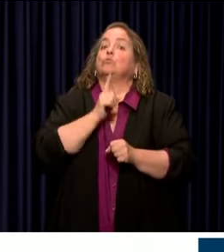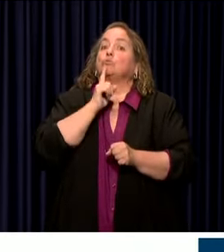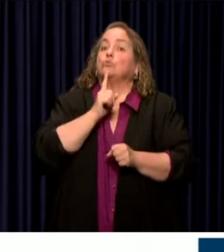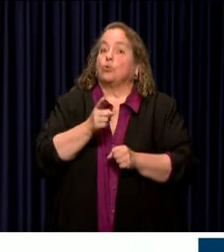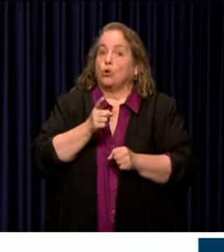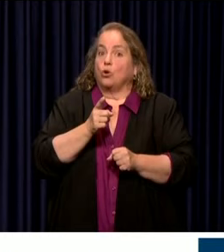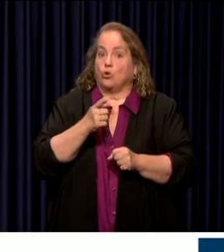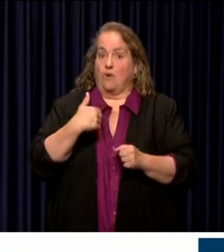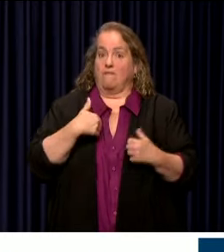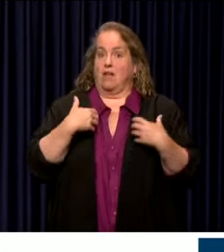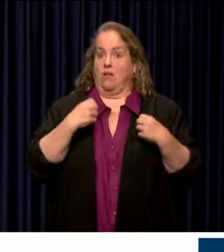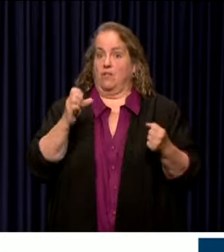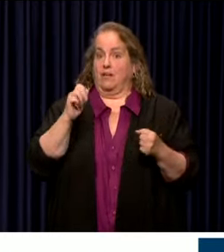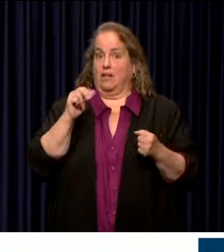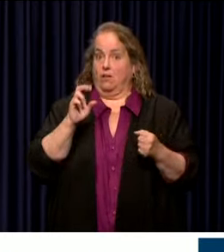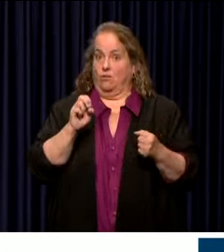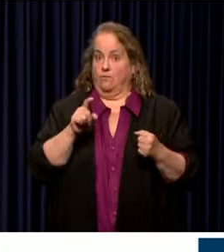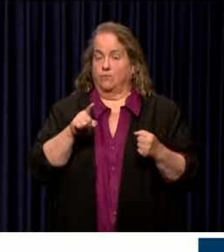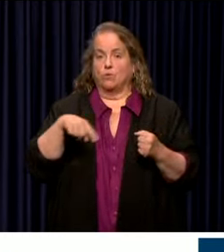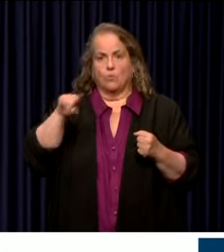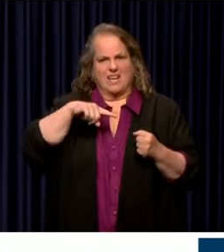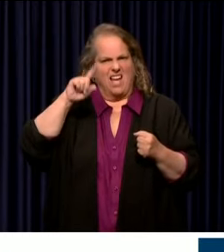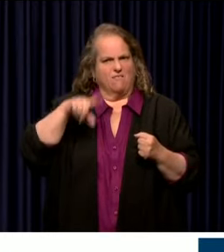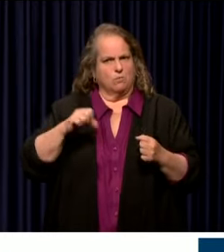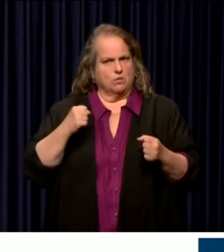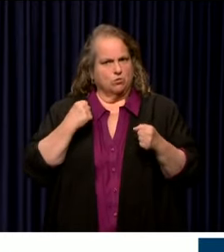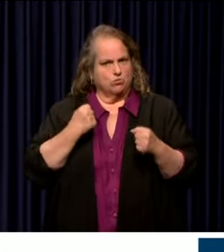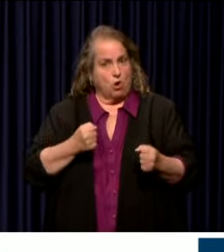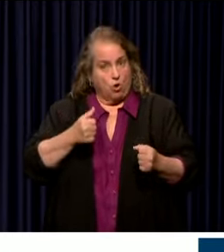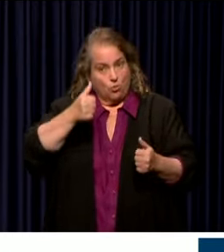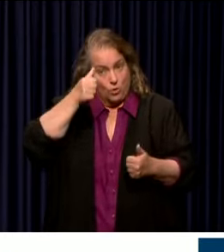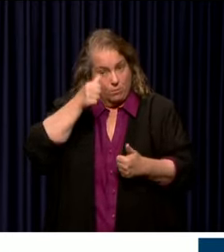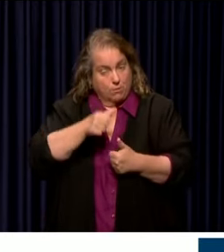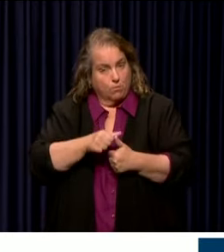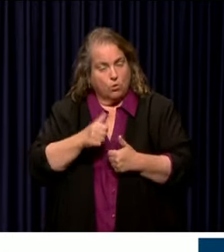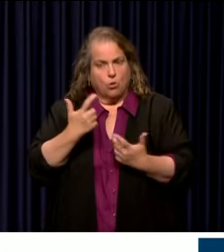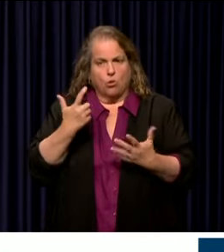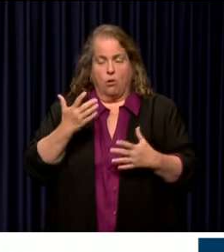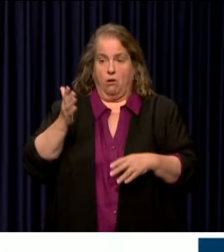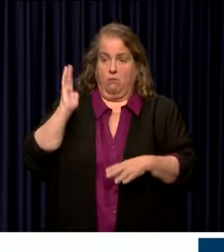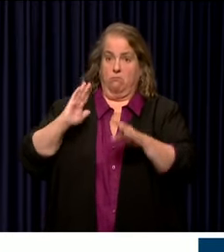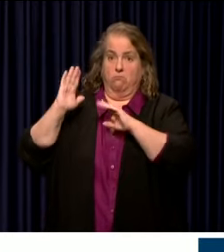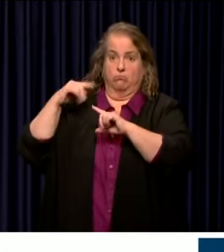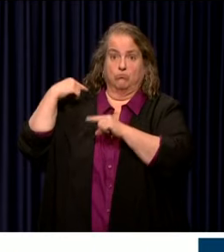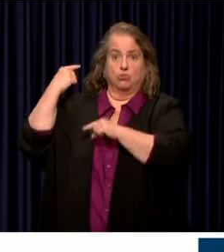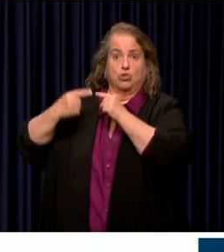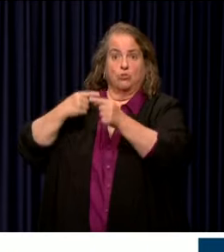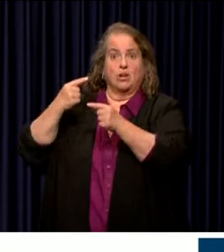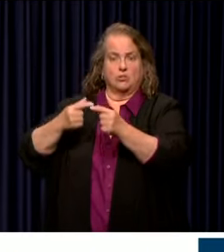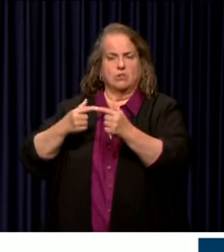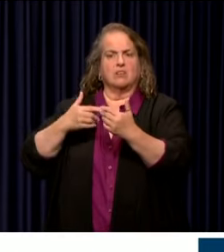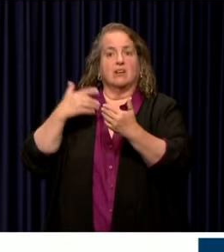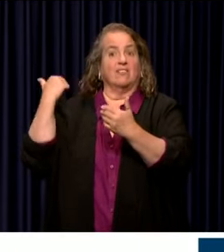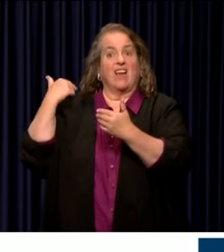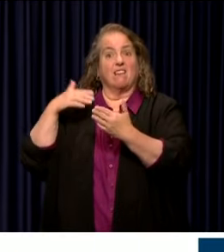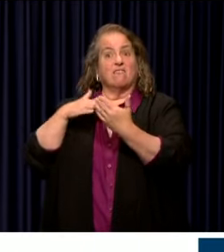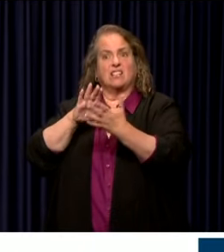COUNTRY. WE ARE A LOT BETTER THAN 16th. NONE OF US EVER WANTED TO SAY,